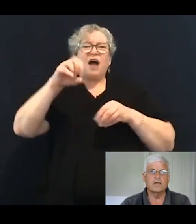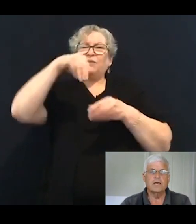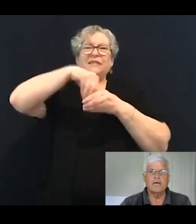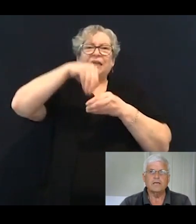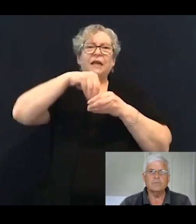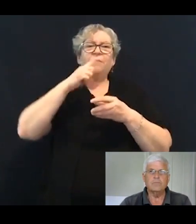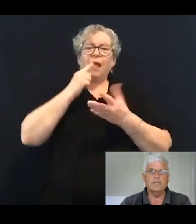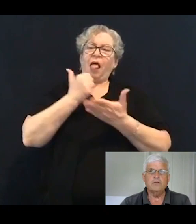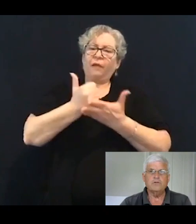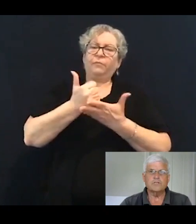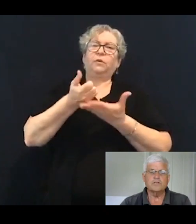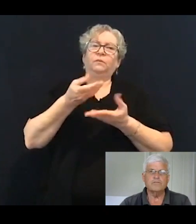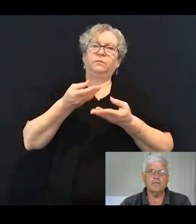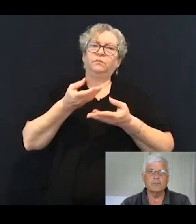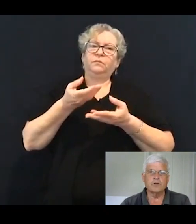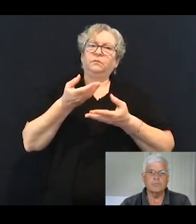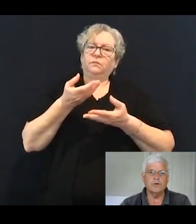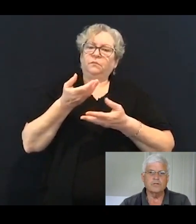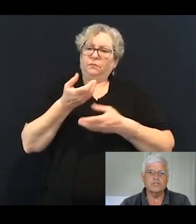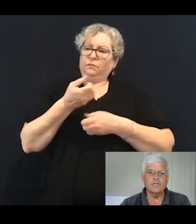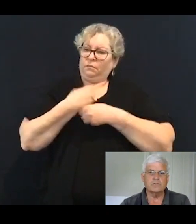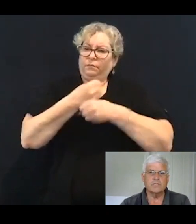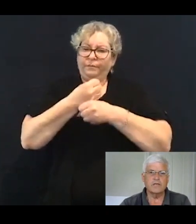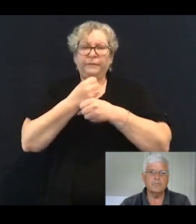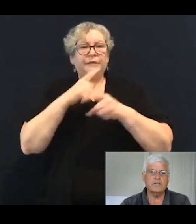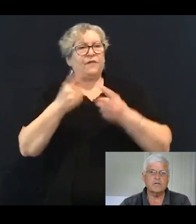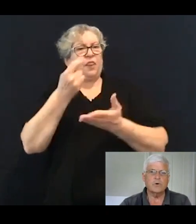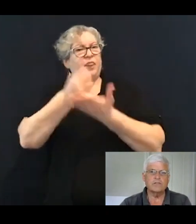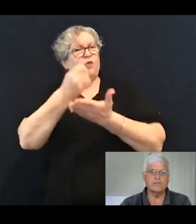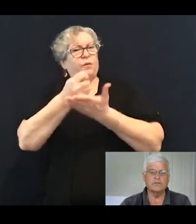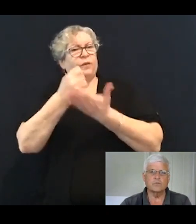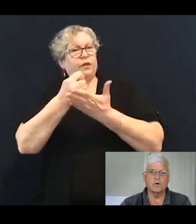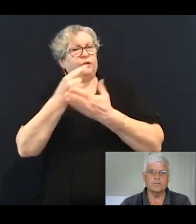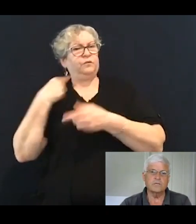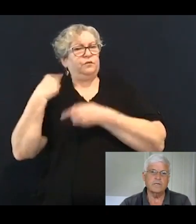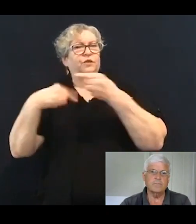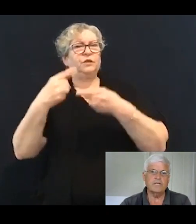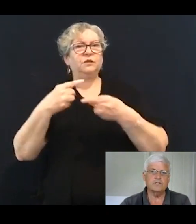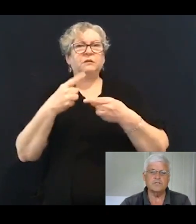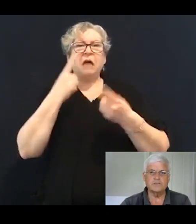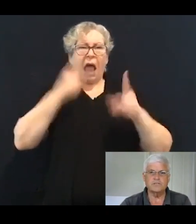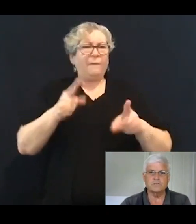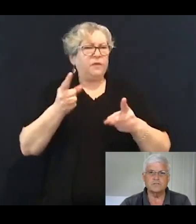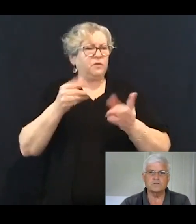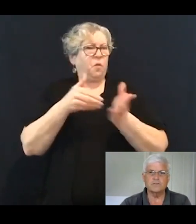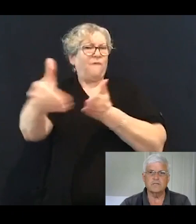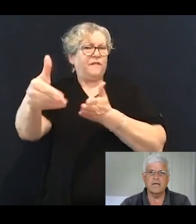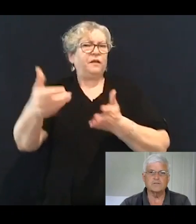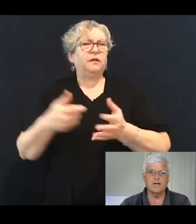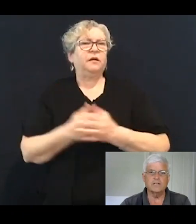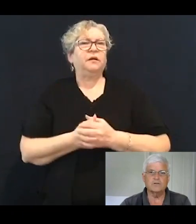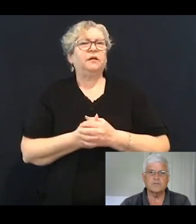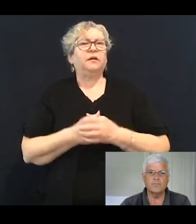to develop therapeutic genes. And the basic way that this works in many diseases is as follows.